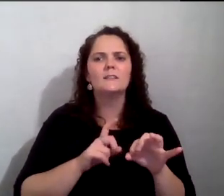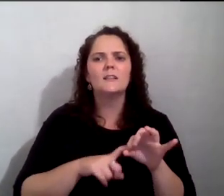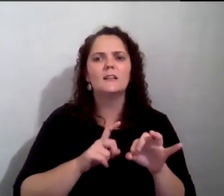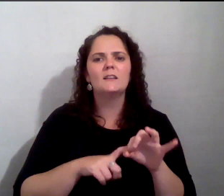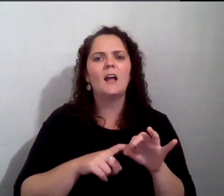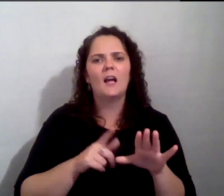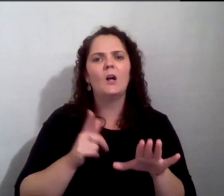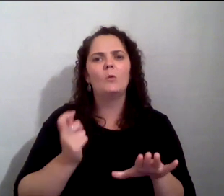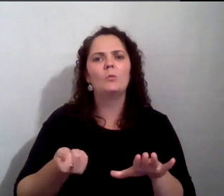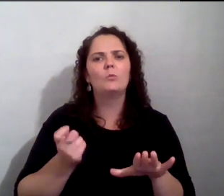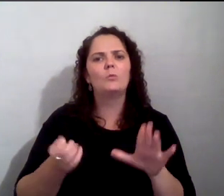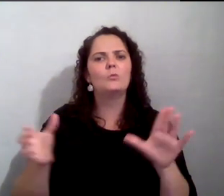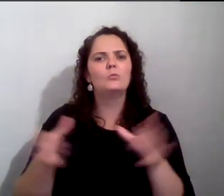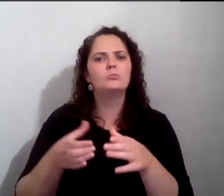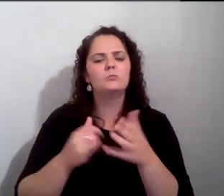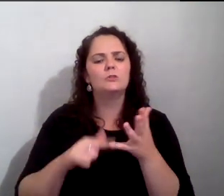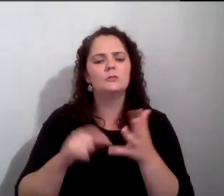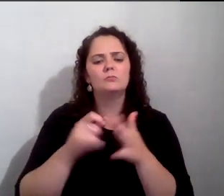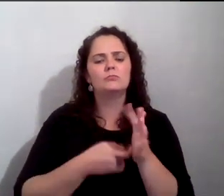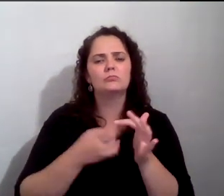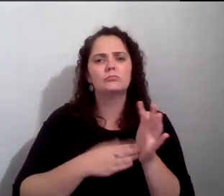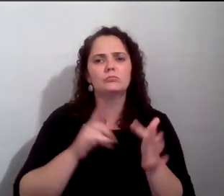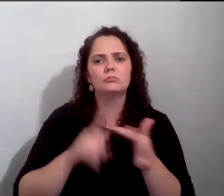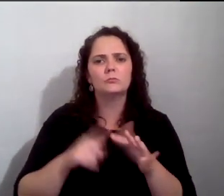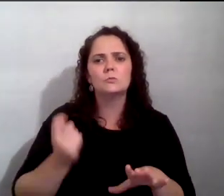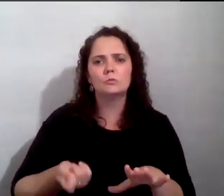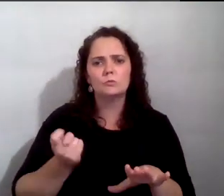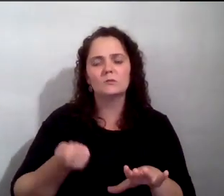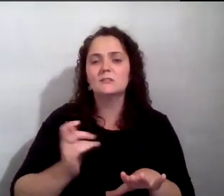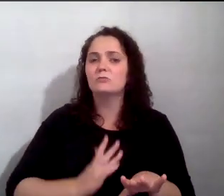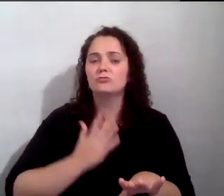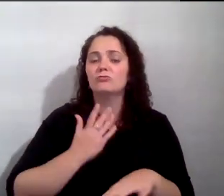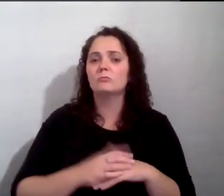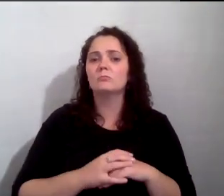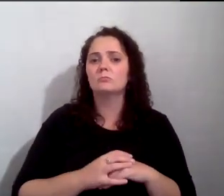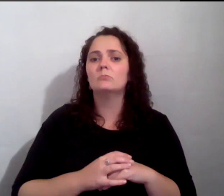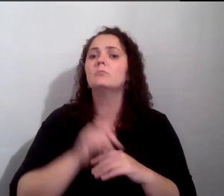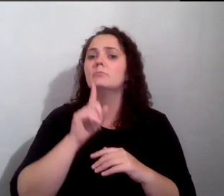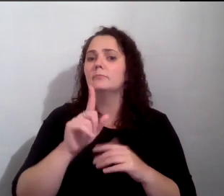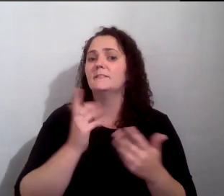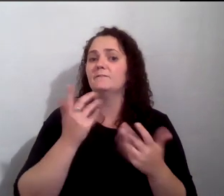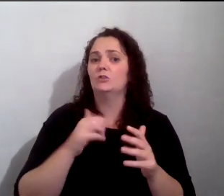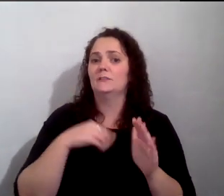at the Supreme Court of Queensland website I think there's a podcast from our public program if anyone's interested.